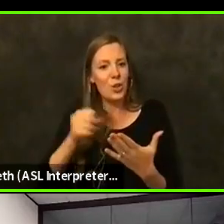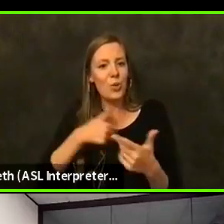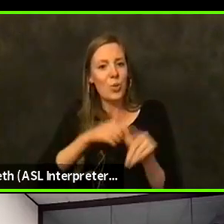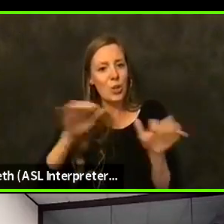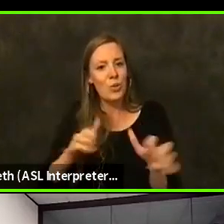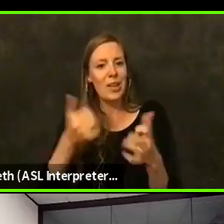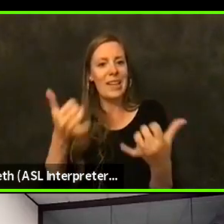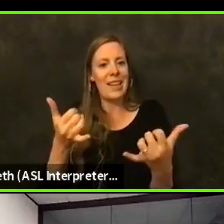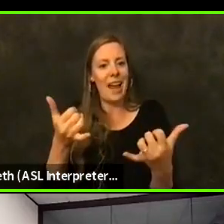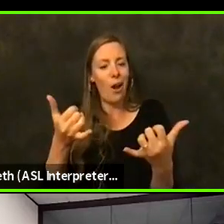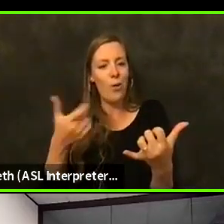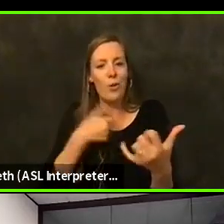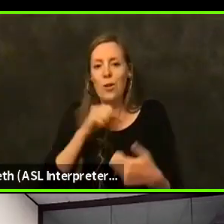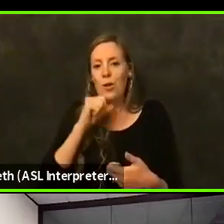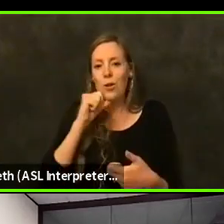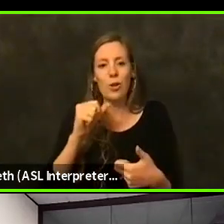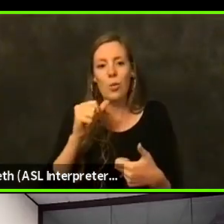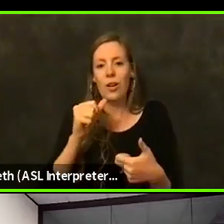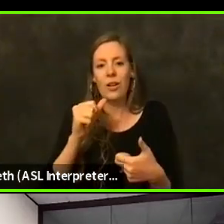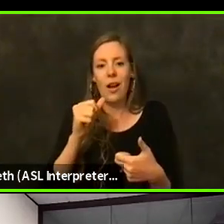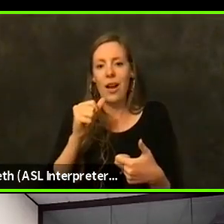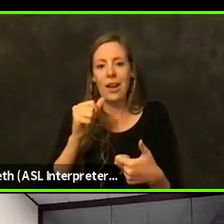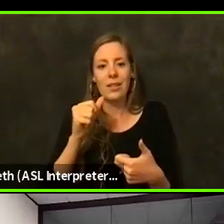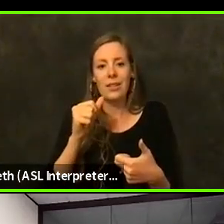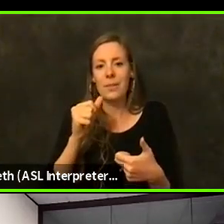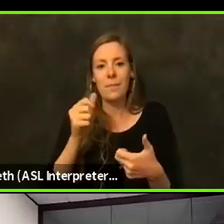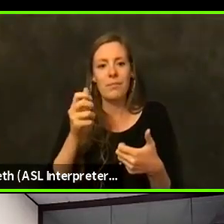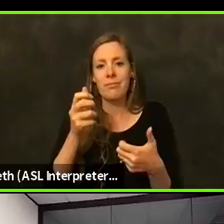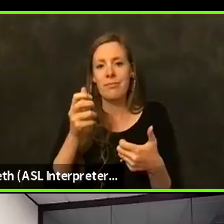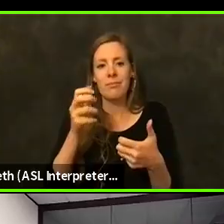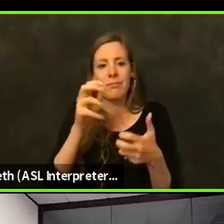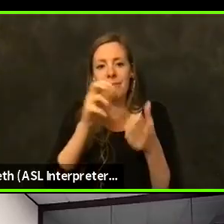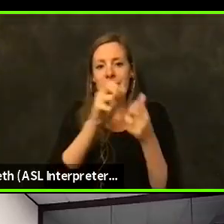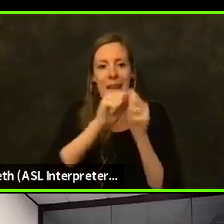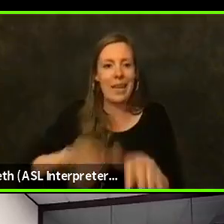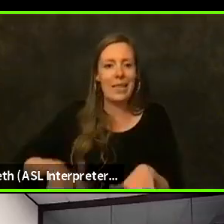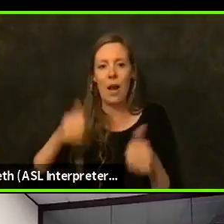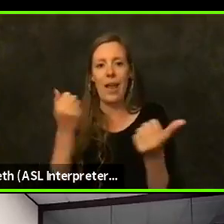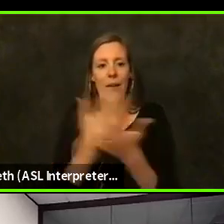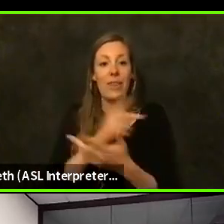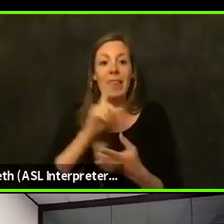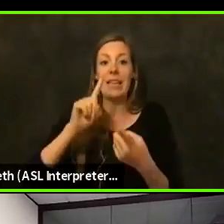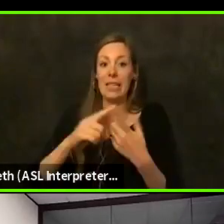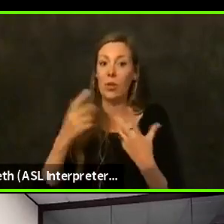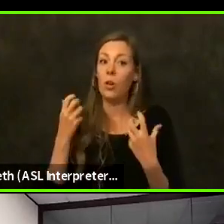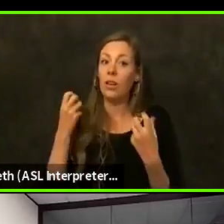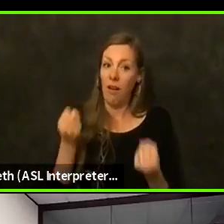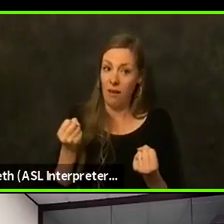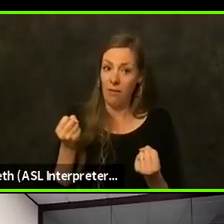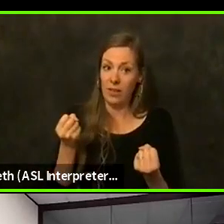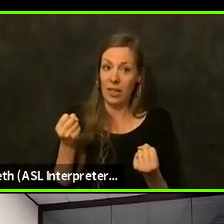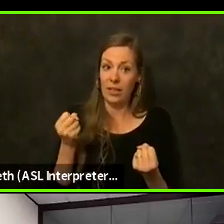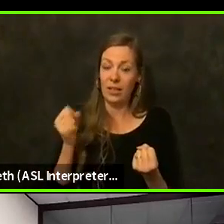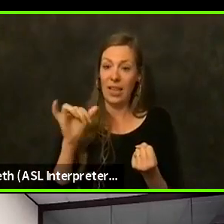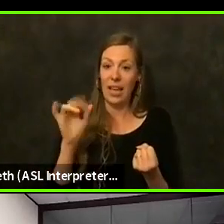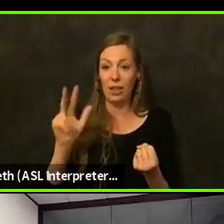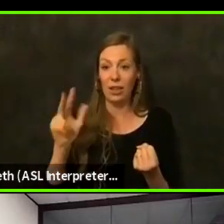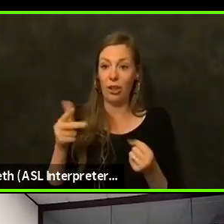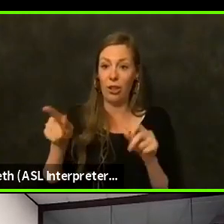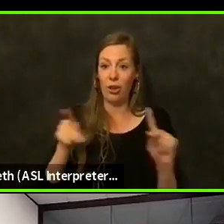So we are not dismantling anything until we are confident that the third party administrator has it.